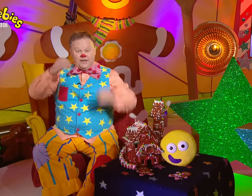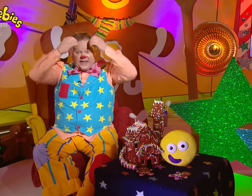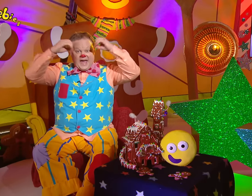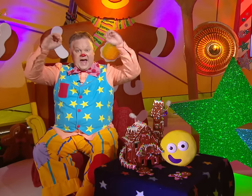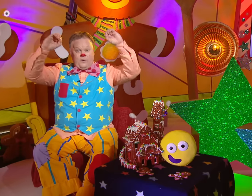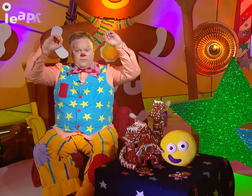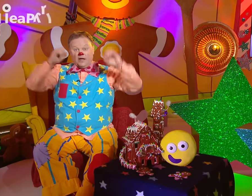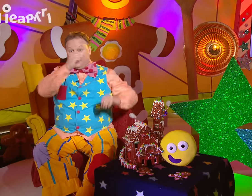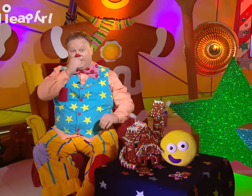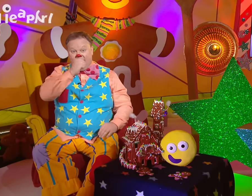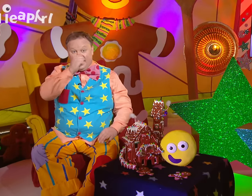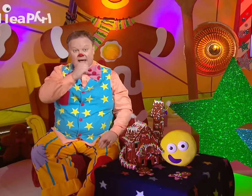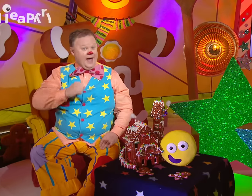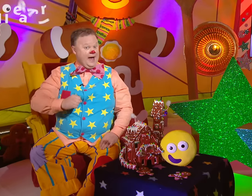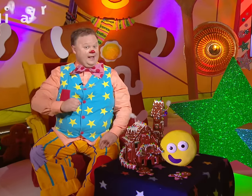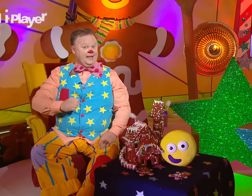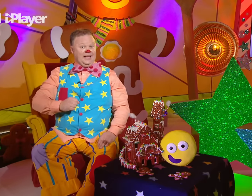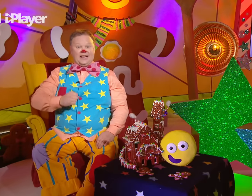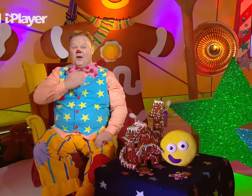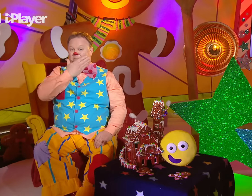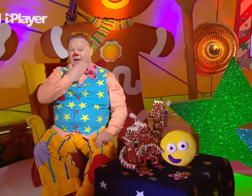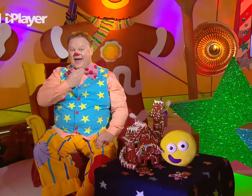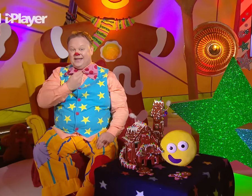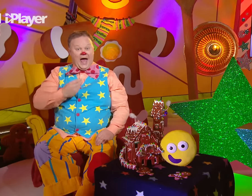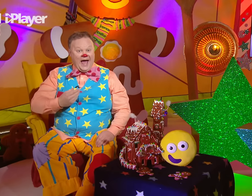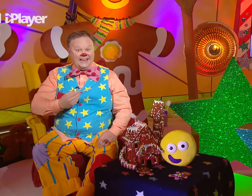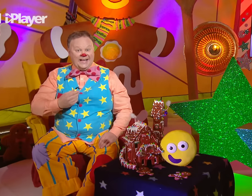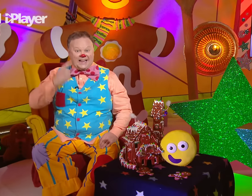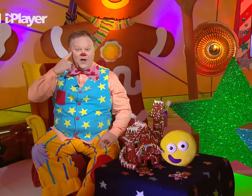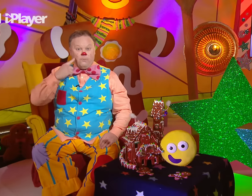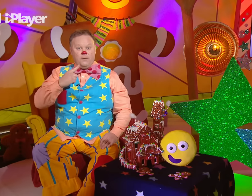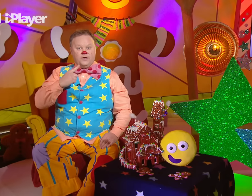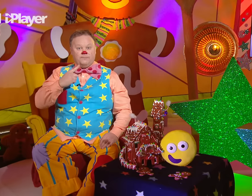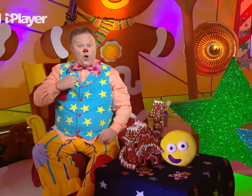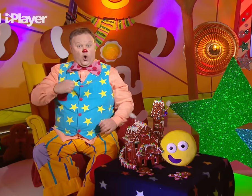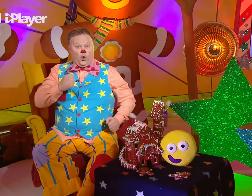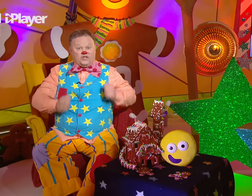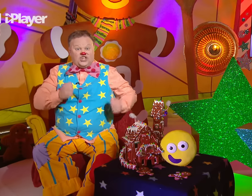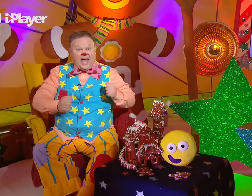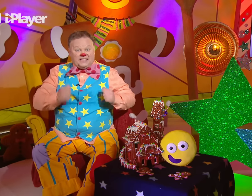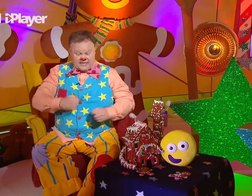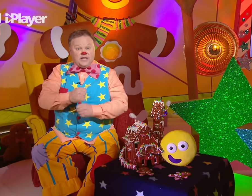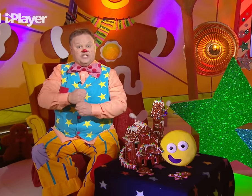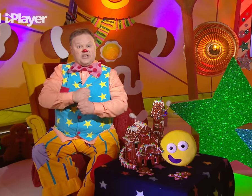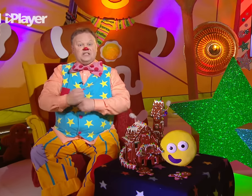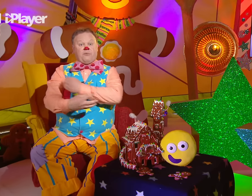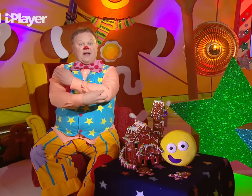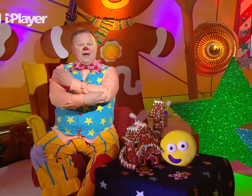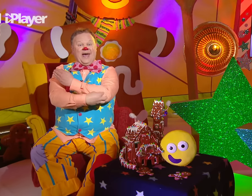the cow the pig and the little old man and the little old woman all chased the gingerbread man